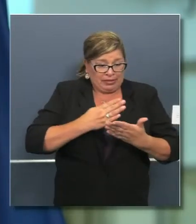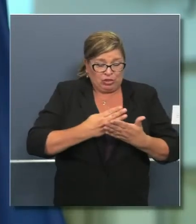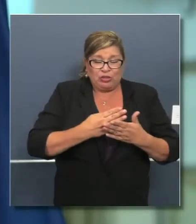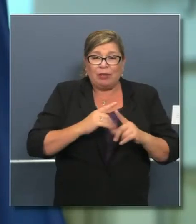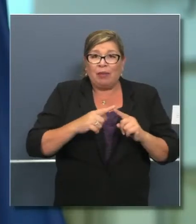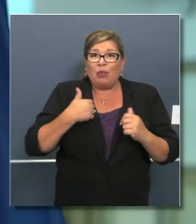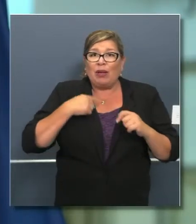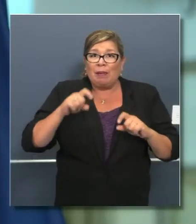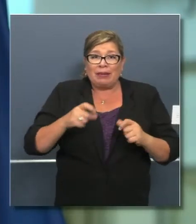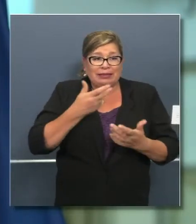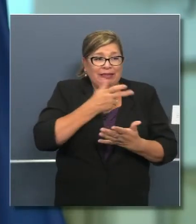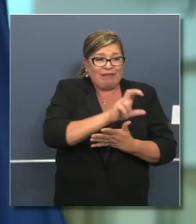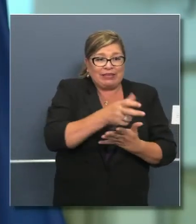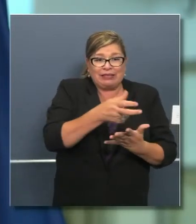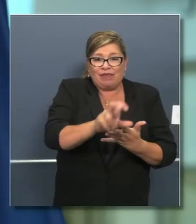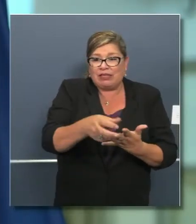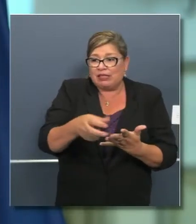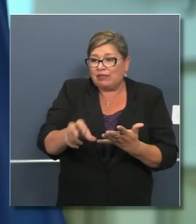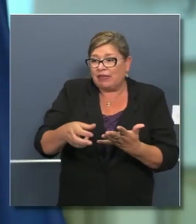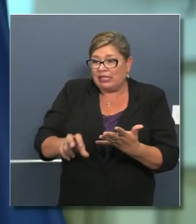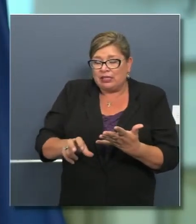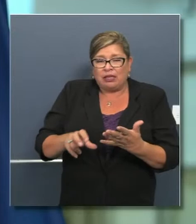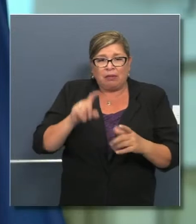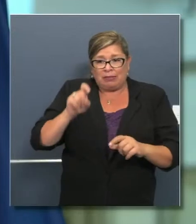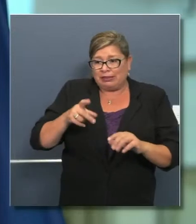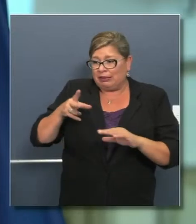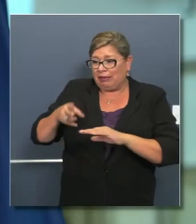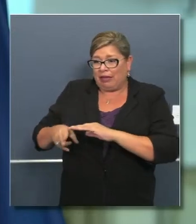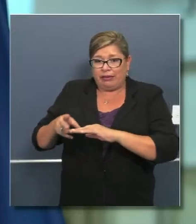have to make investments at the same time we're making cuts and they're putting more and more